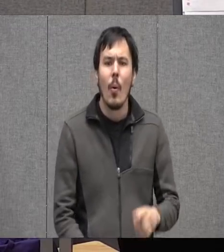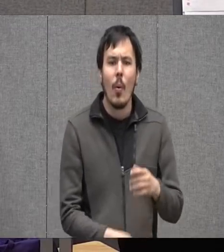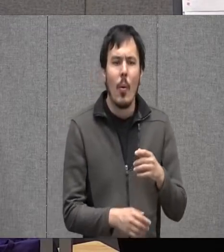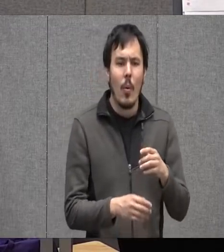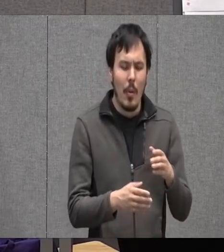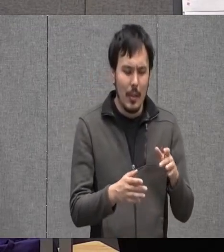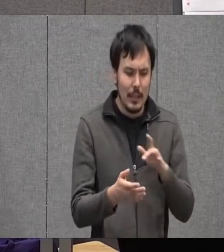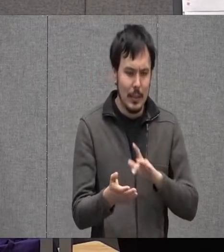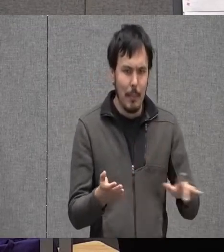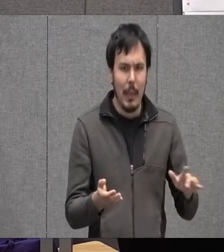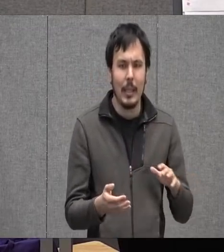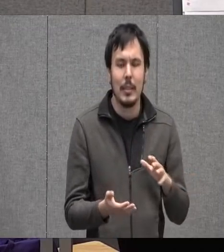All right let me get a new paper.